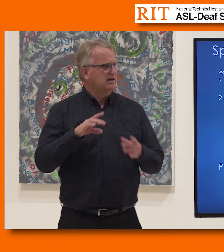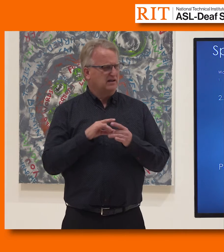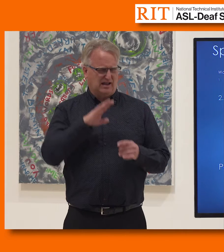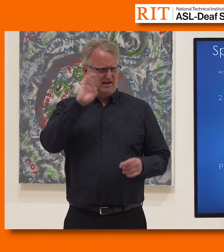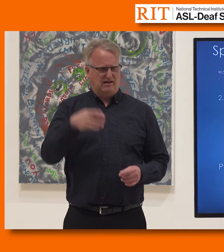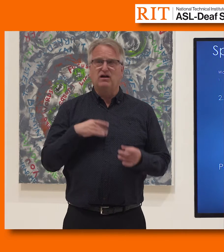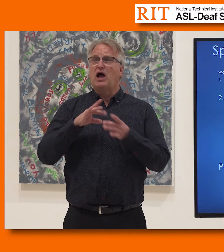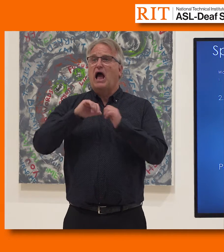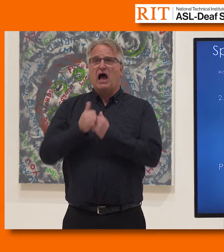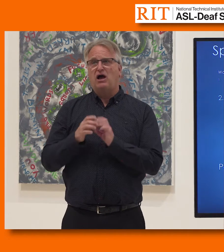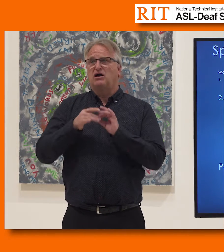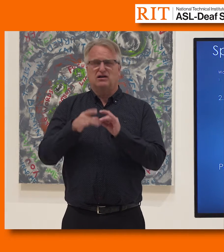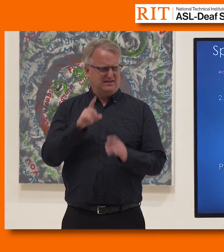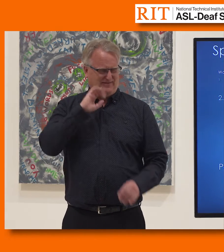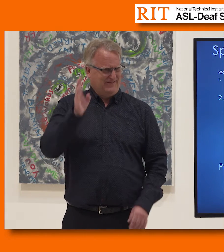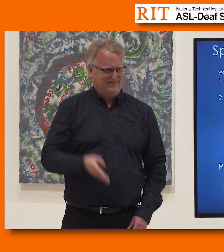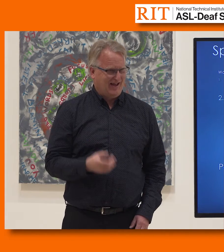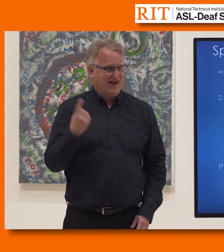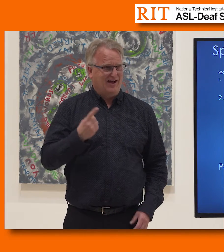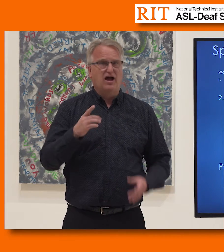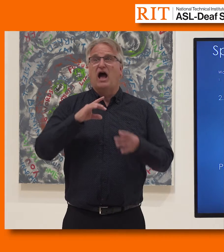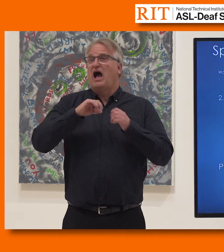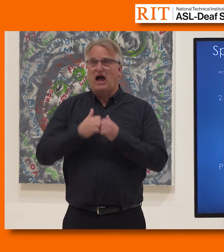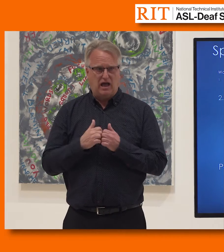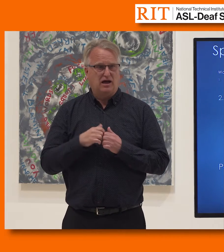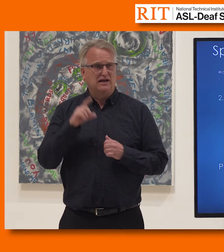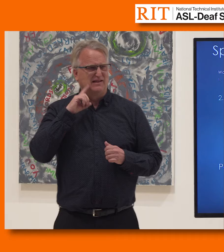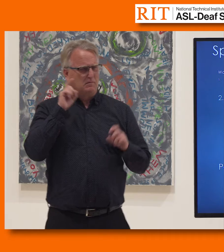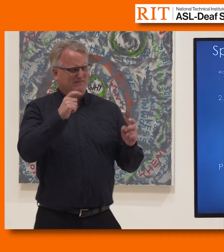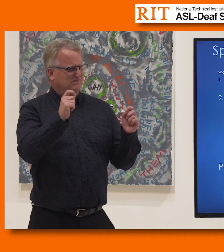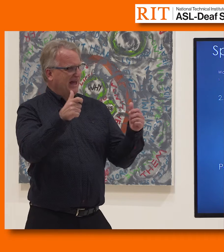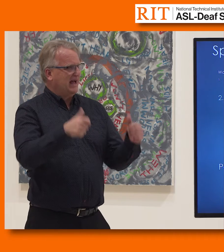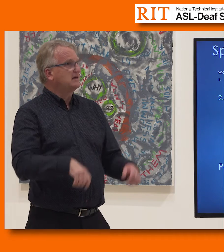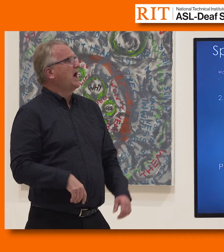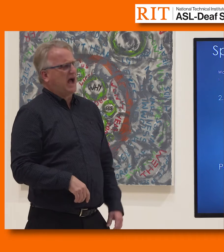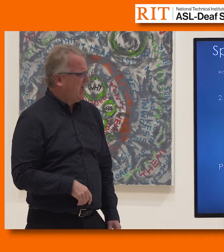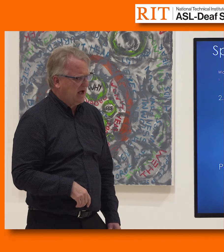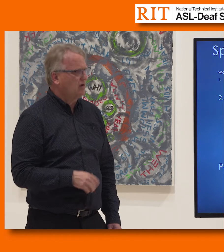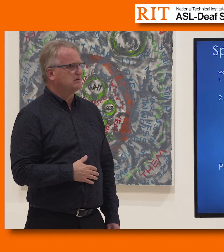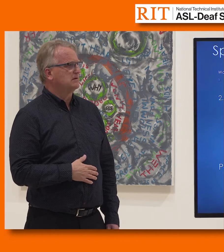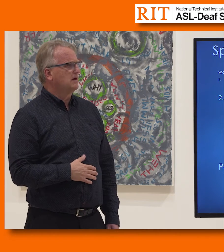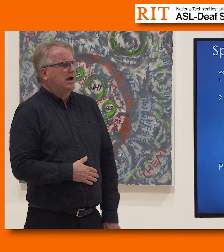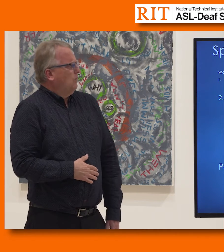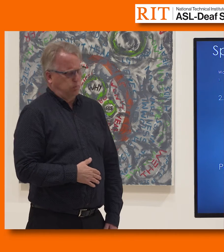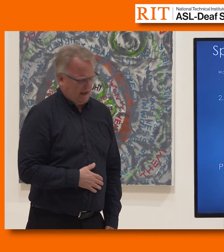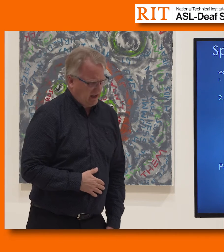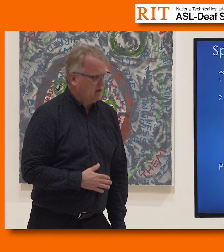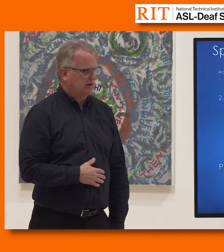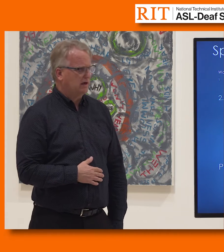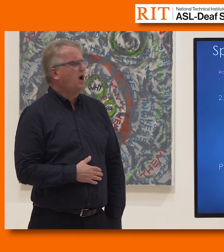the who or the how or the what, and they'll wait for a visible response from the audience members.